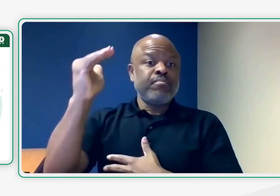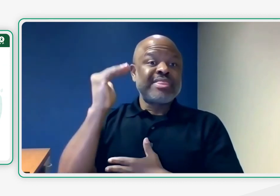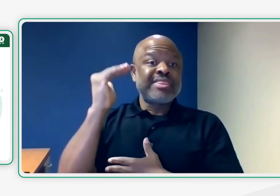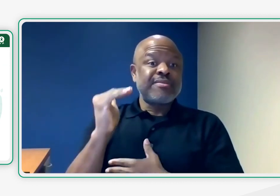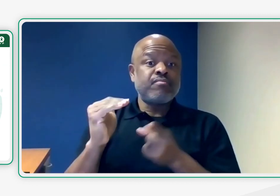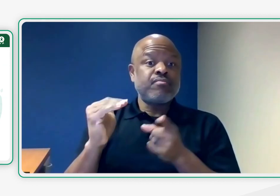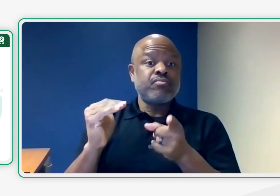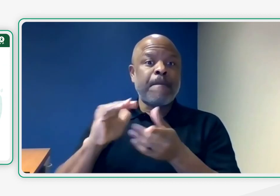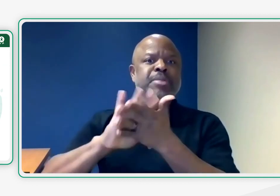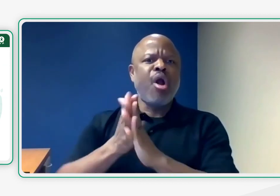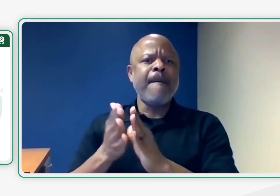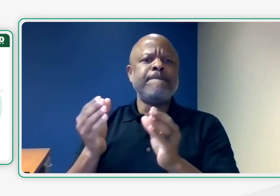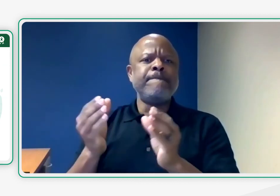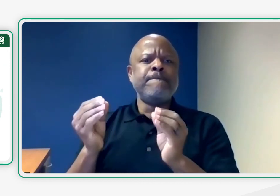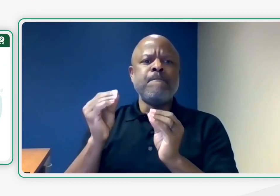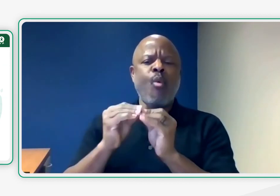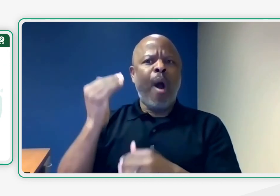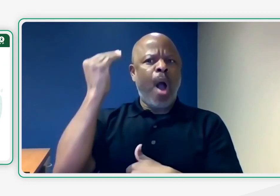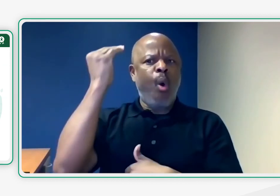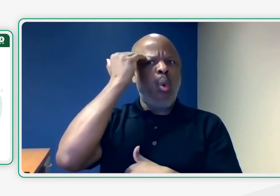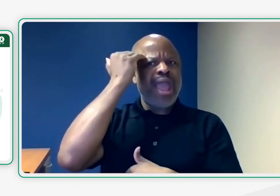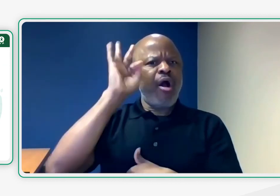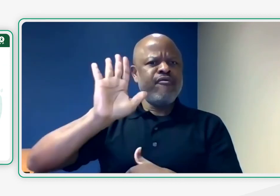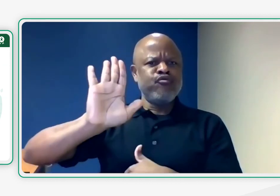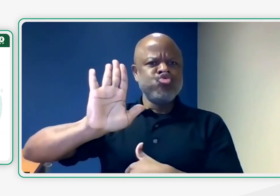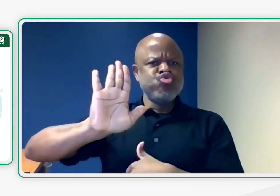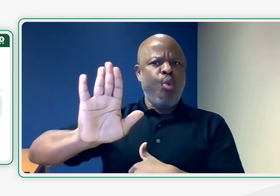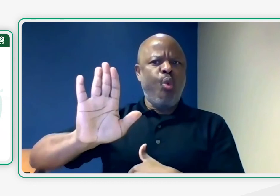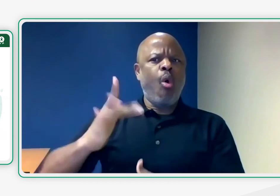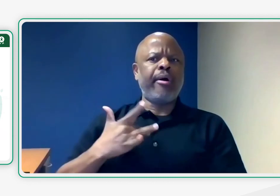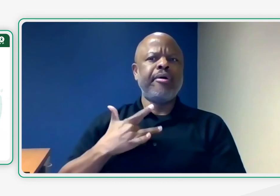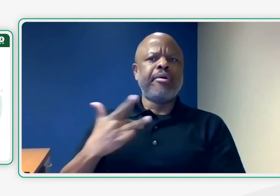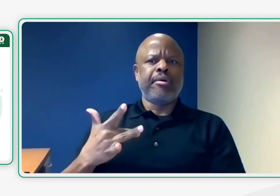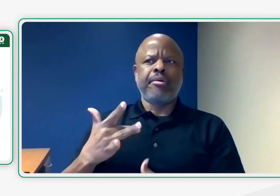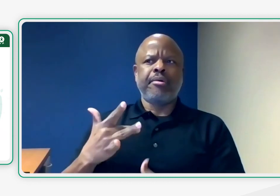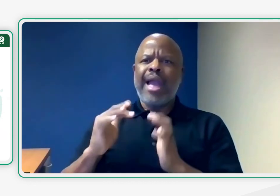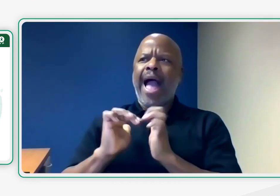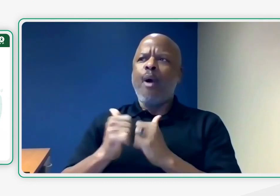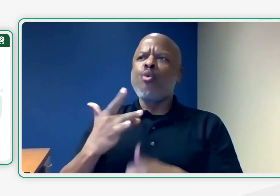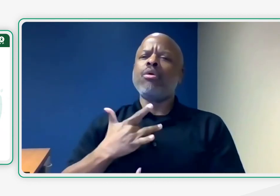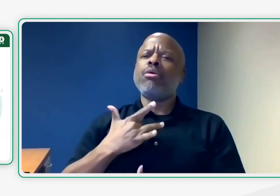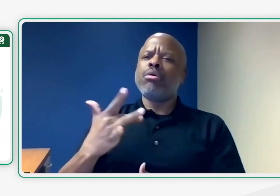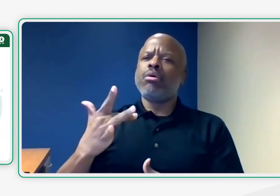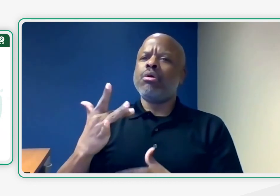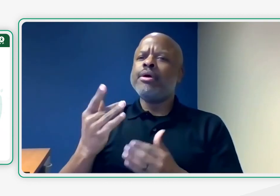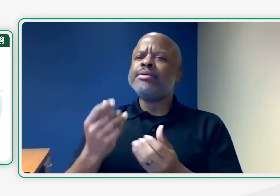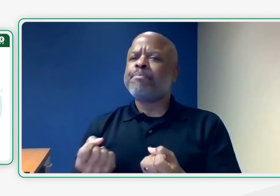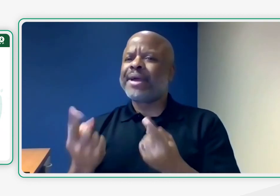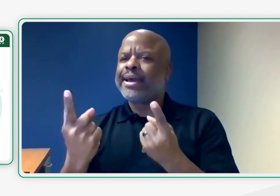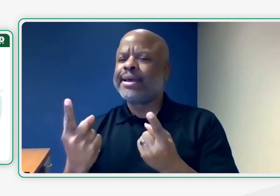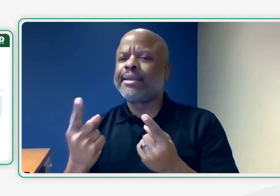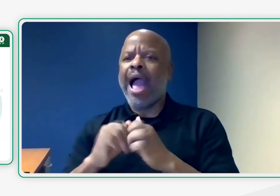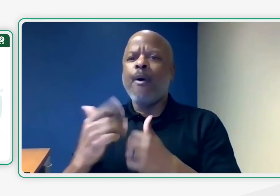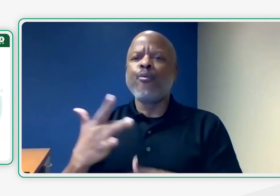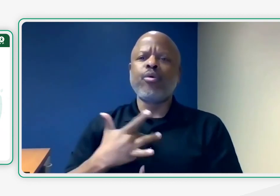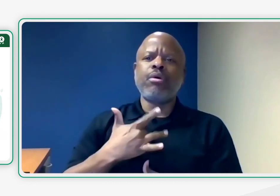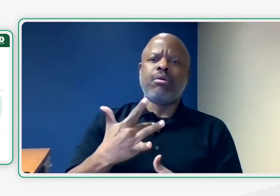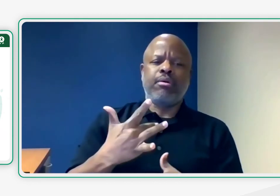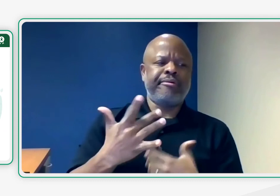It's a very important skill to have. Again, becoming more aware of how your tendencies